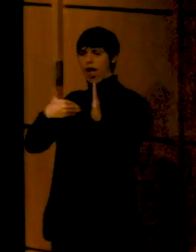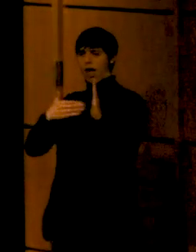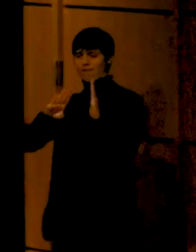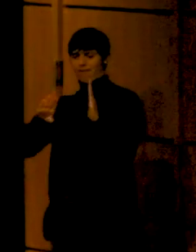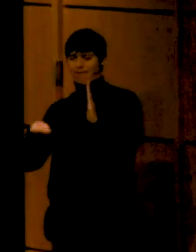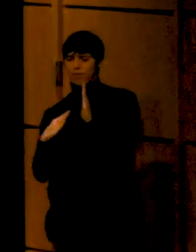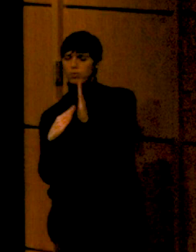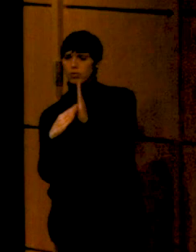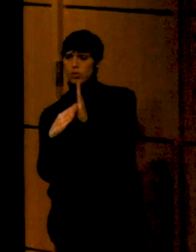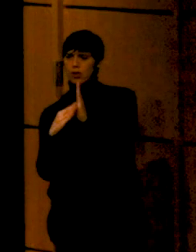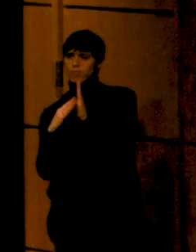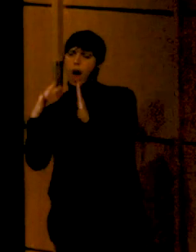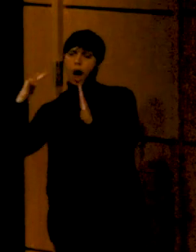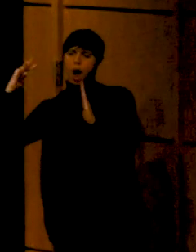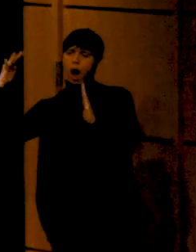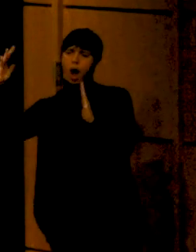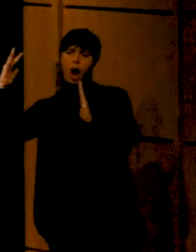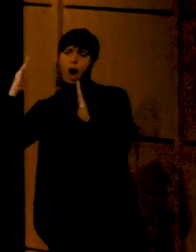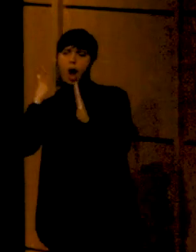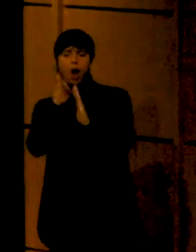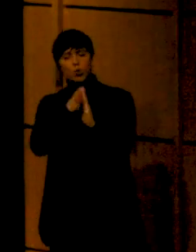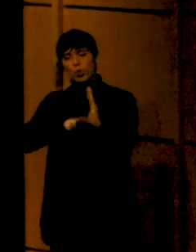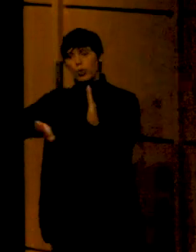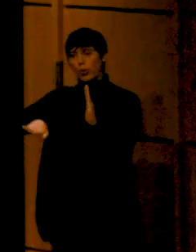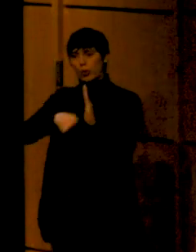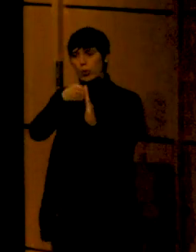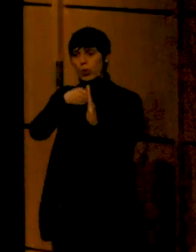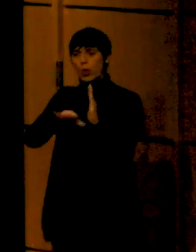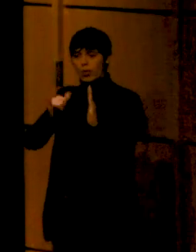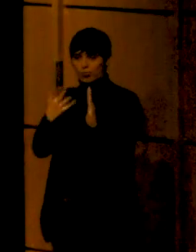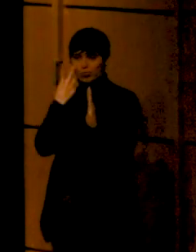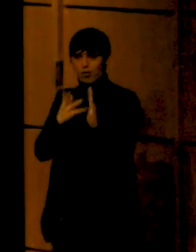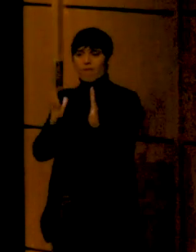years ago, and change global climate for some time.